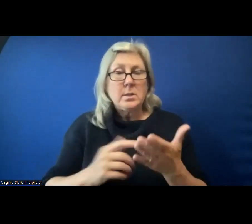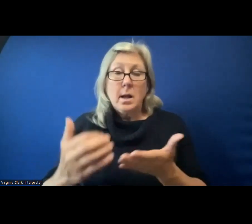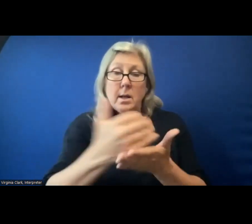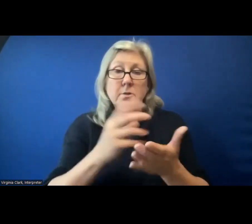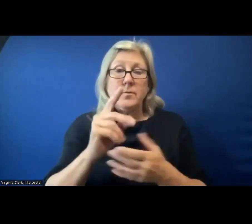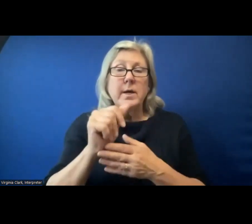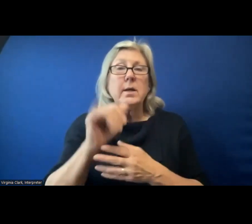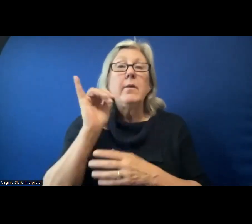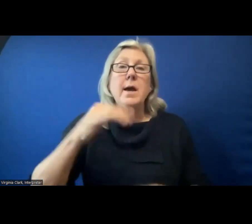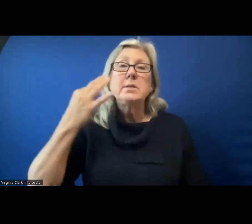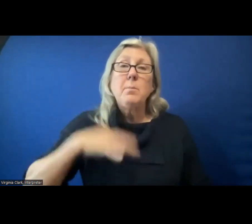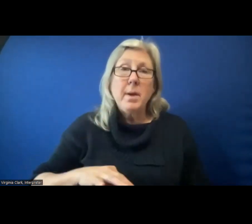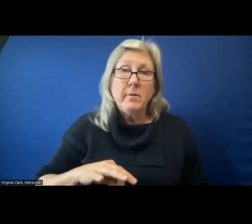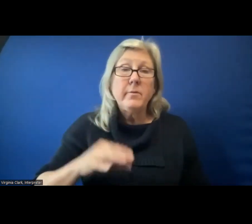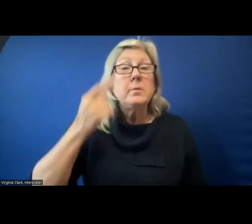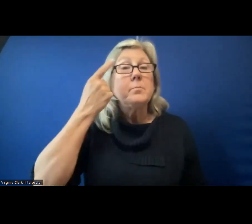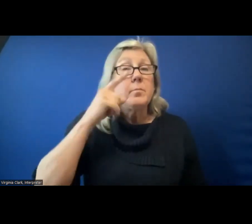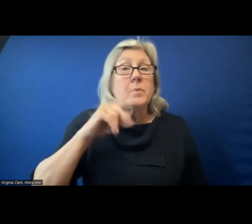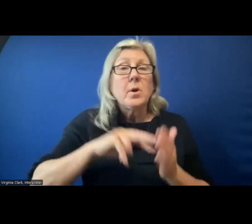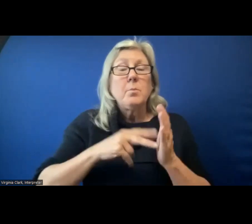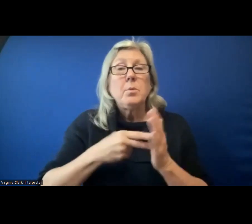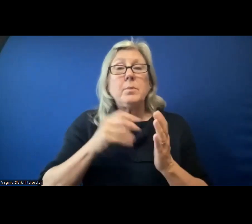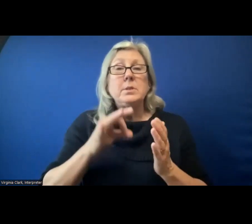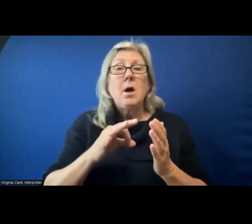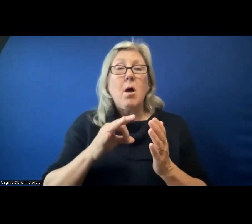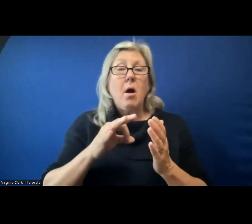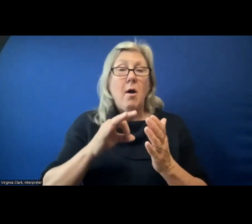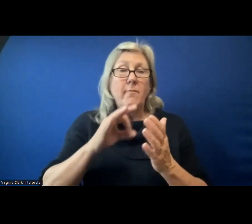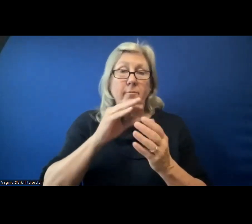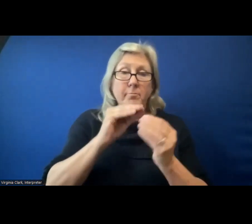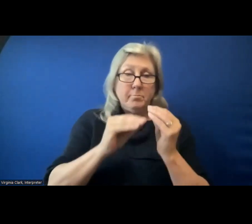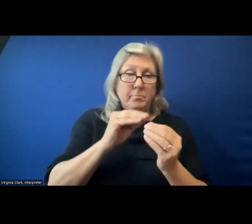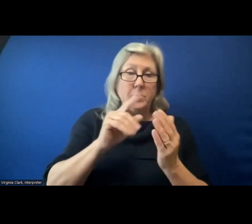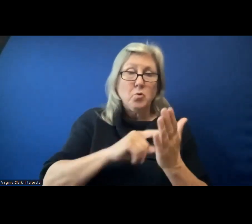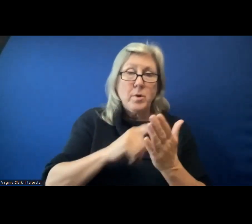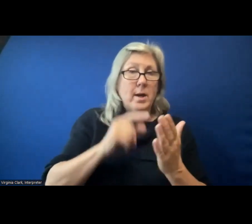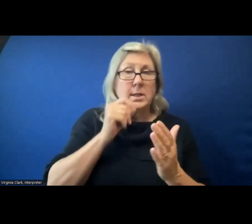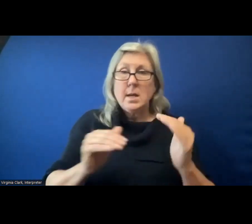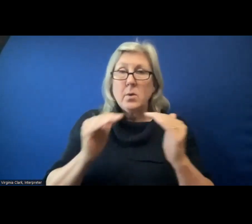benefit. Done for the purposes of correcting inequities as well as providing transparency